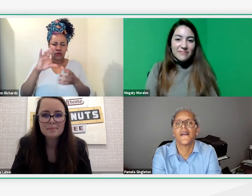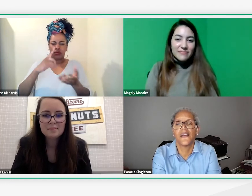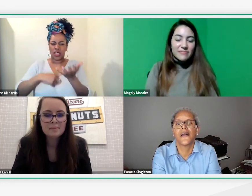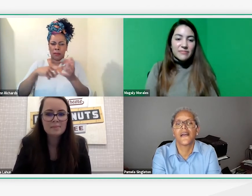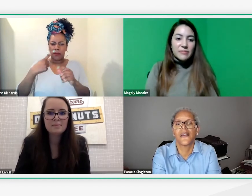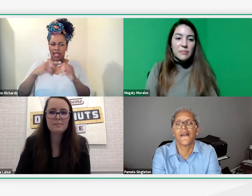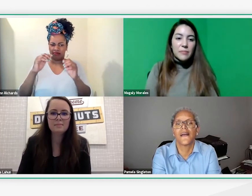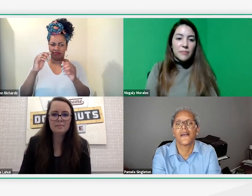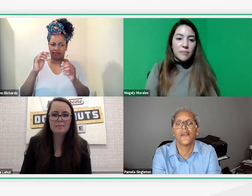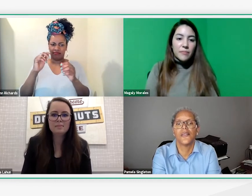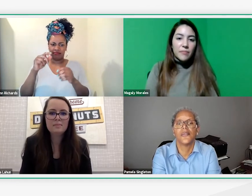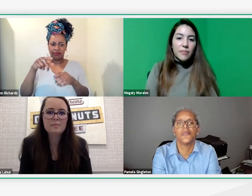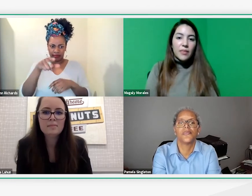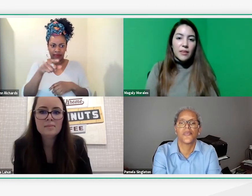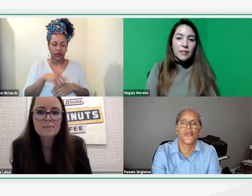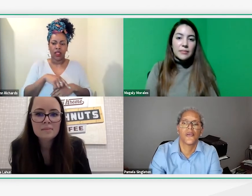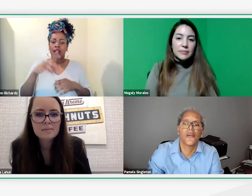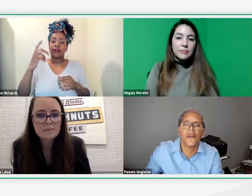So, let's go to the next slide where we talk about